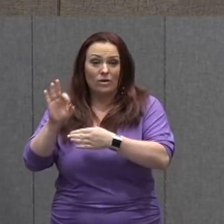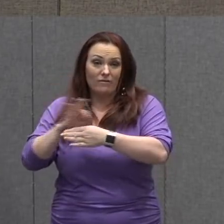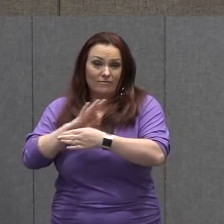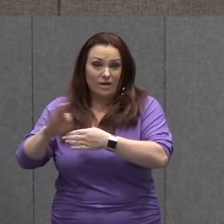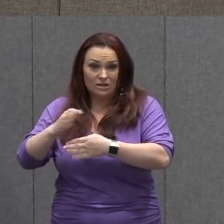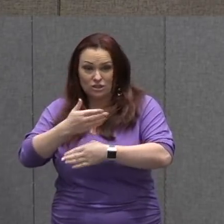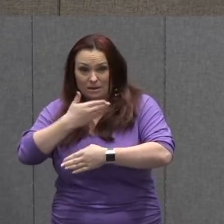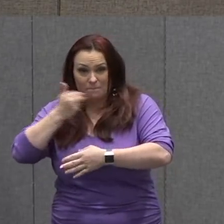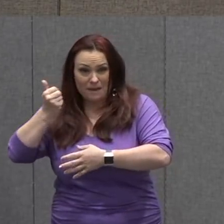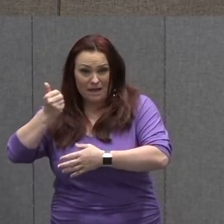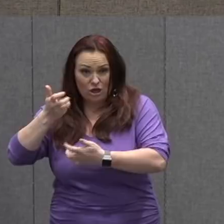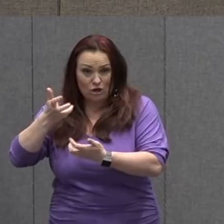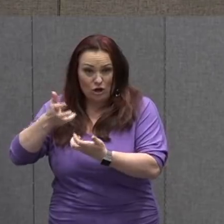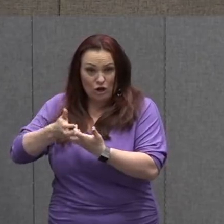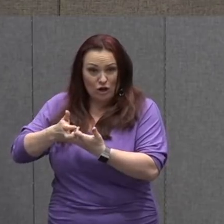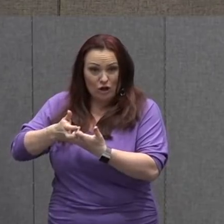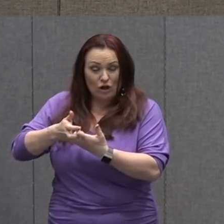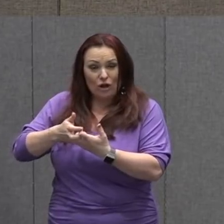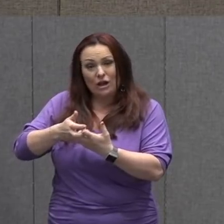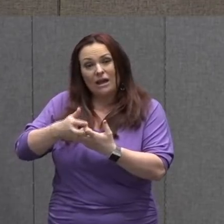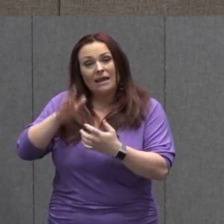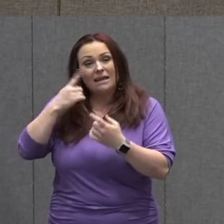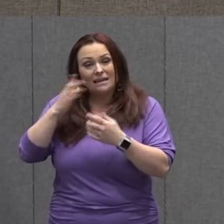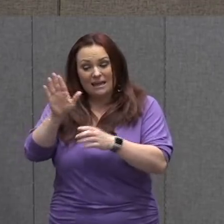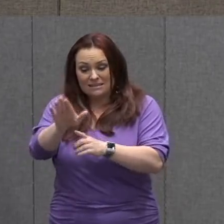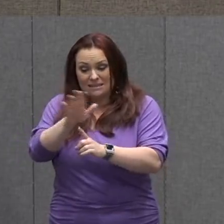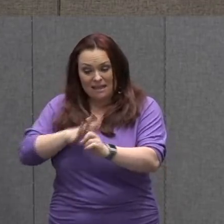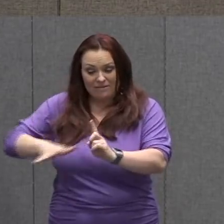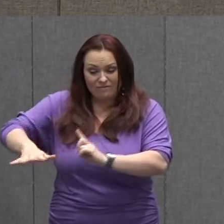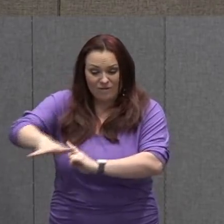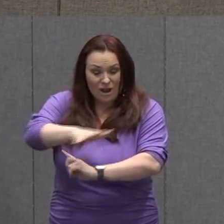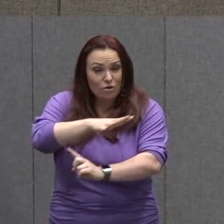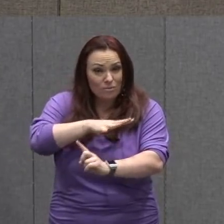in its environment. Wow.